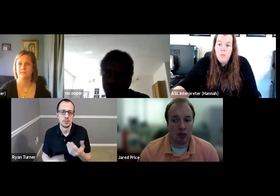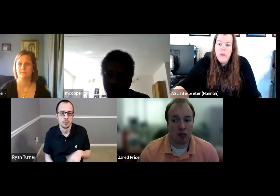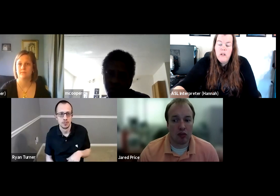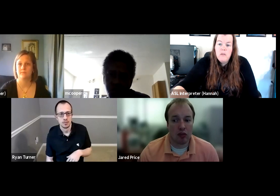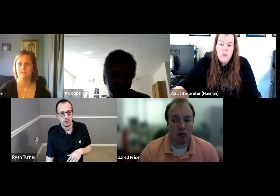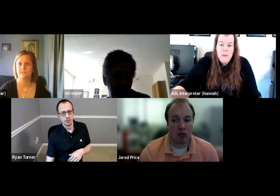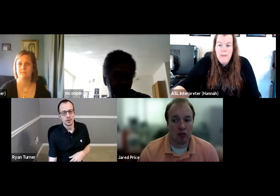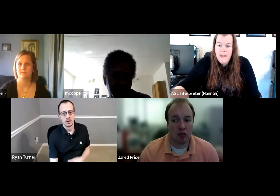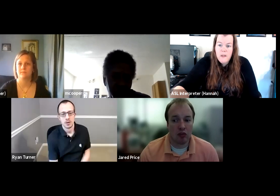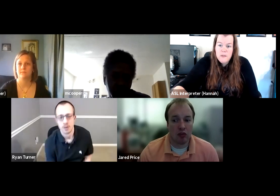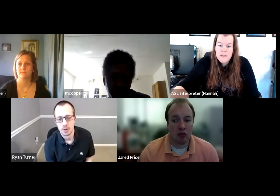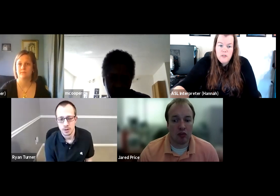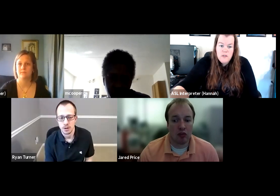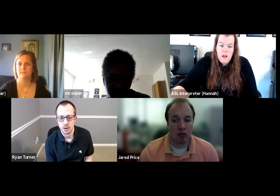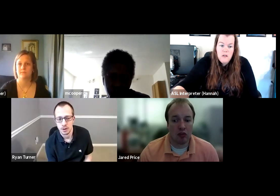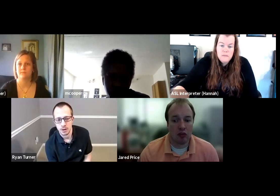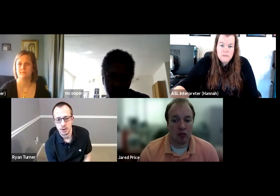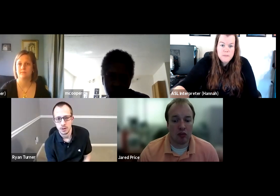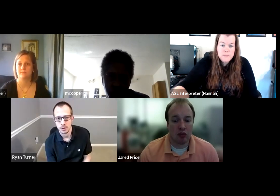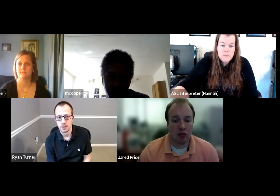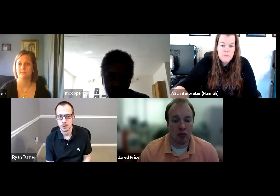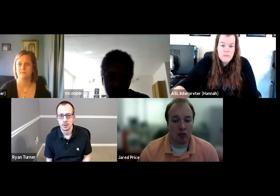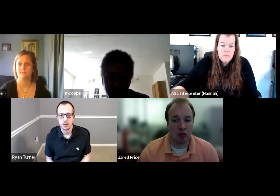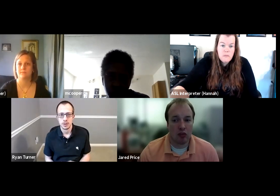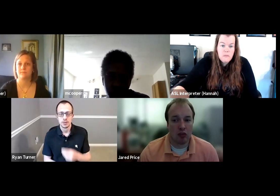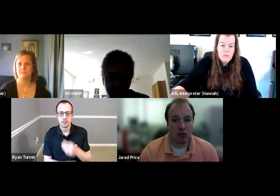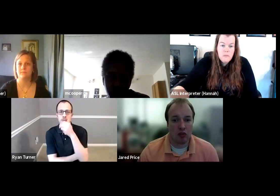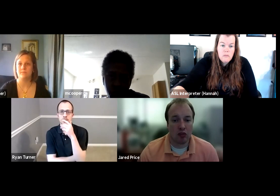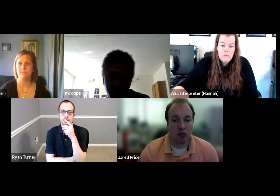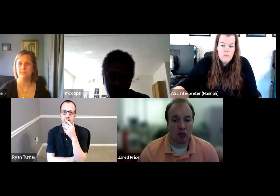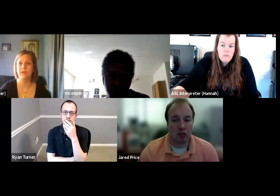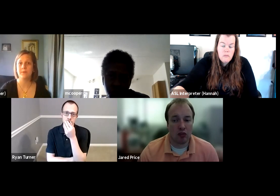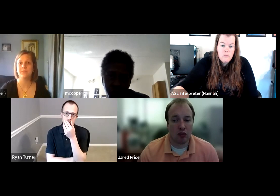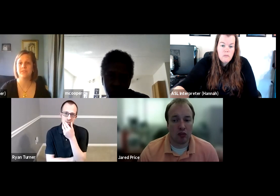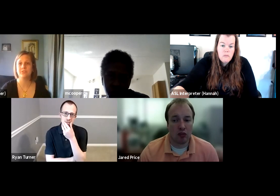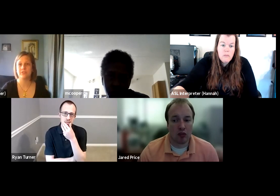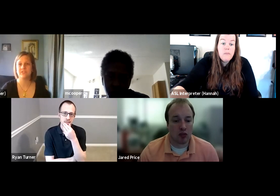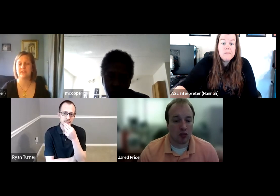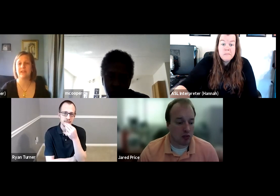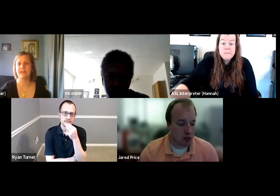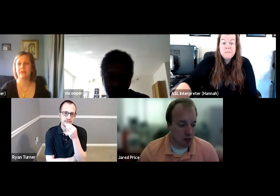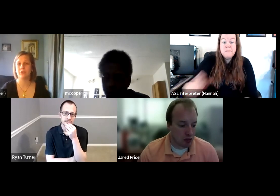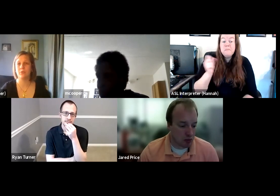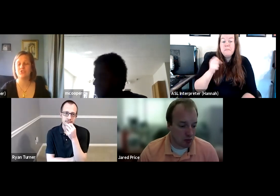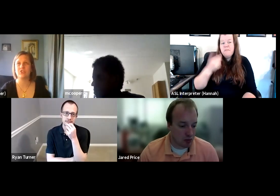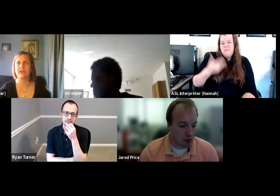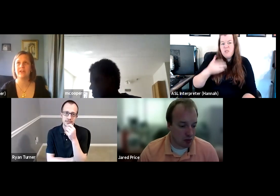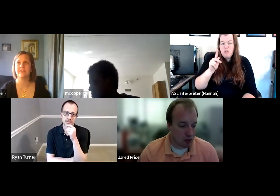will you be making those decisions on? Yeah this is Kristin and good question. I guess